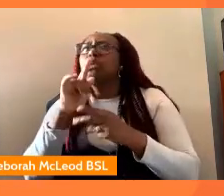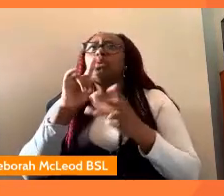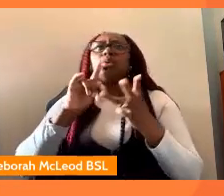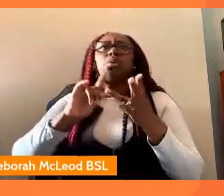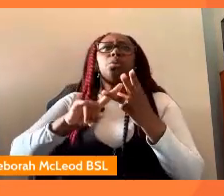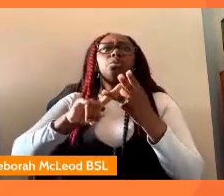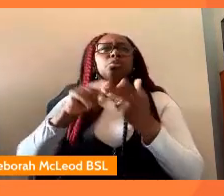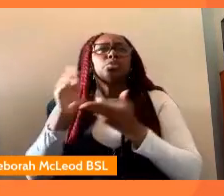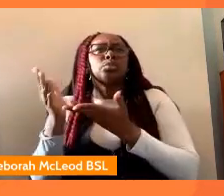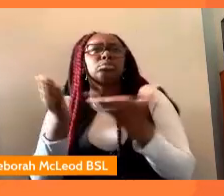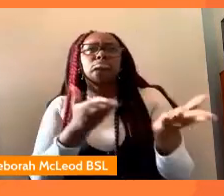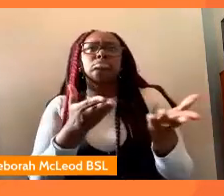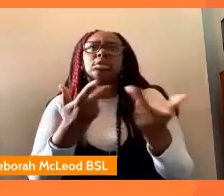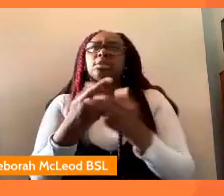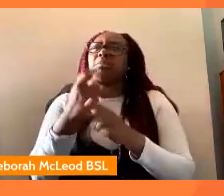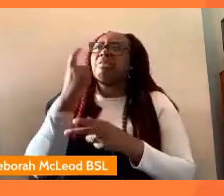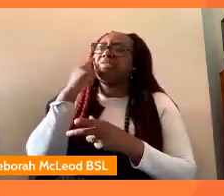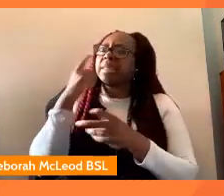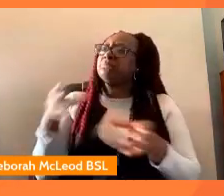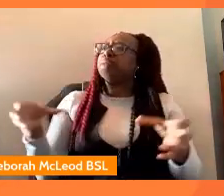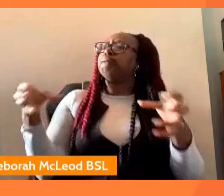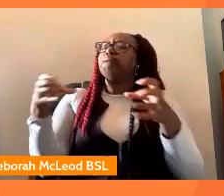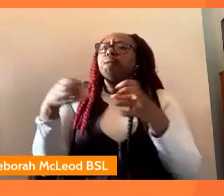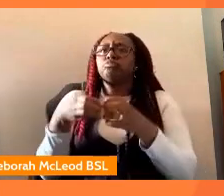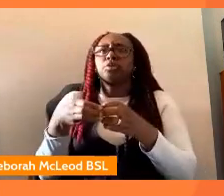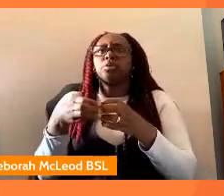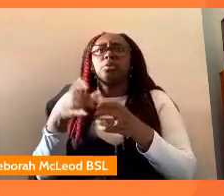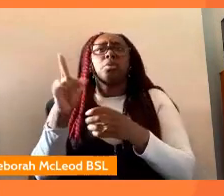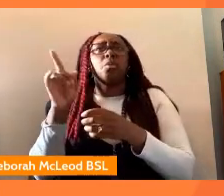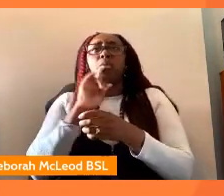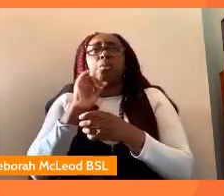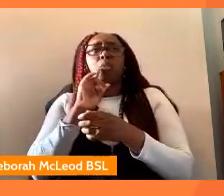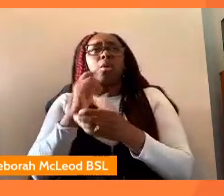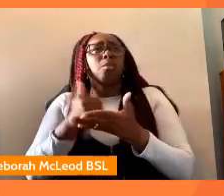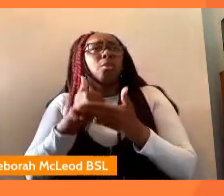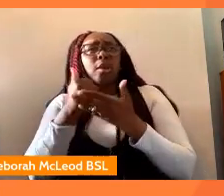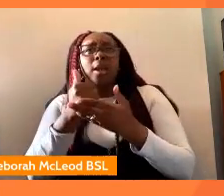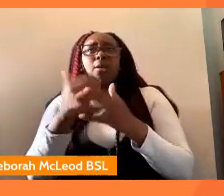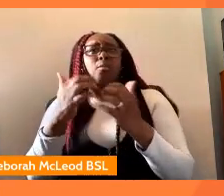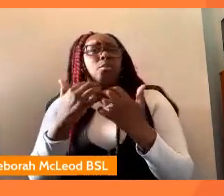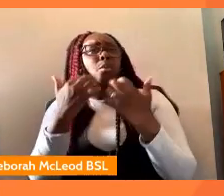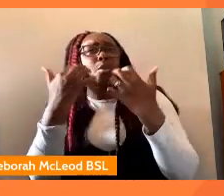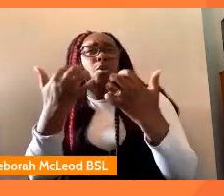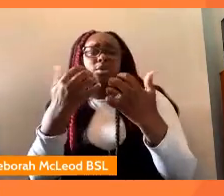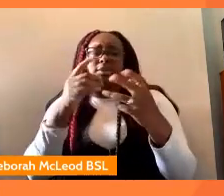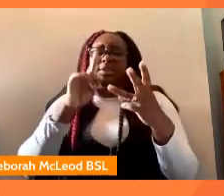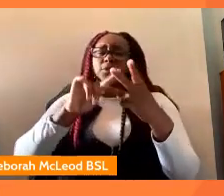and think, as a sector, what will serve audiences? How can we create something that has a sustainable future,